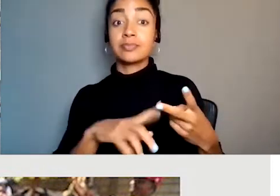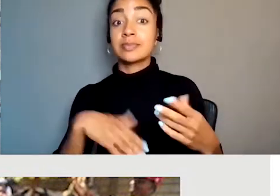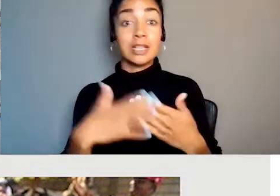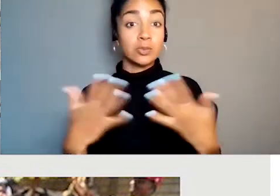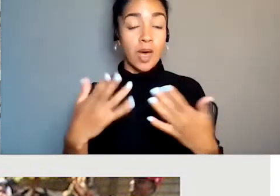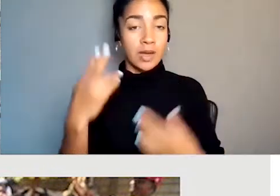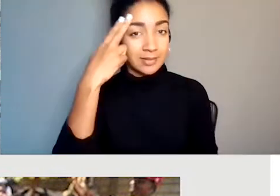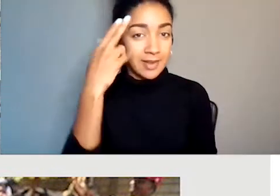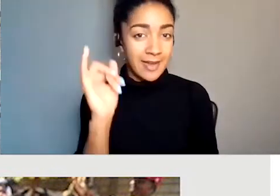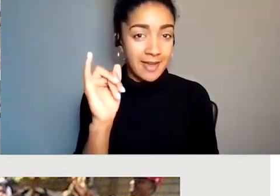component of the community-driven development project provided 1,,500 students, 56% of whom